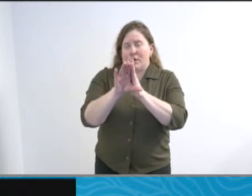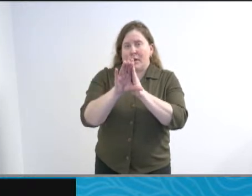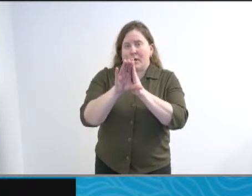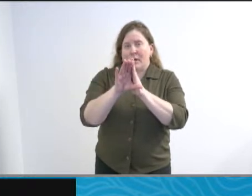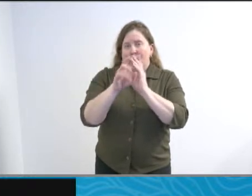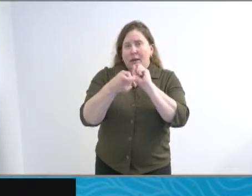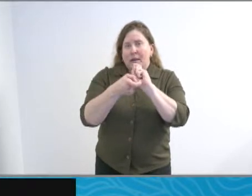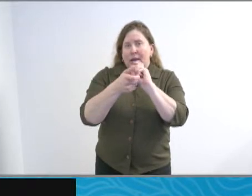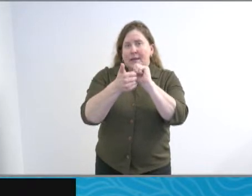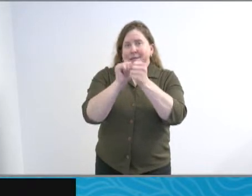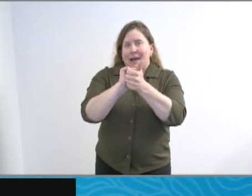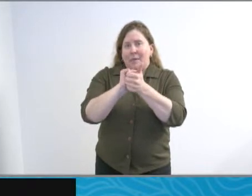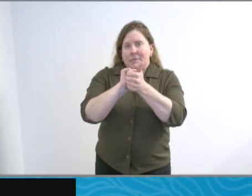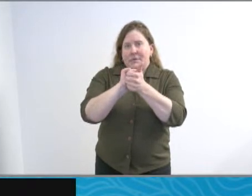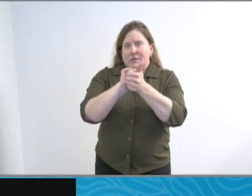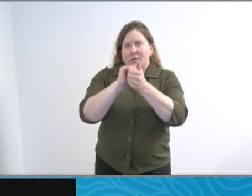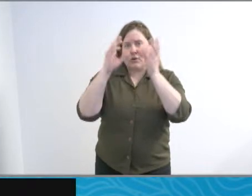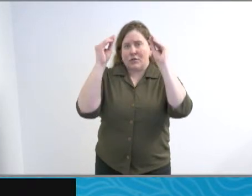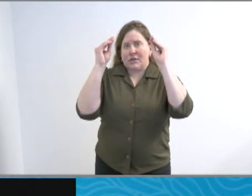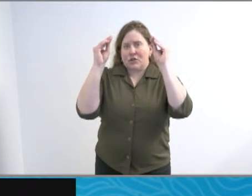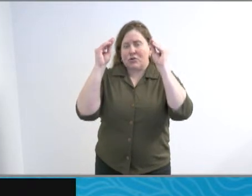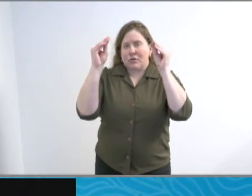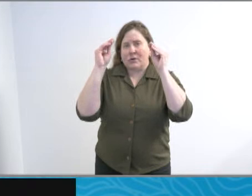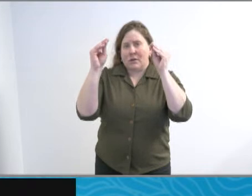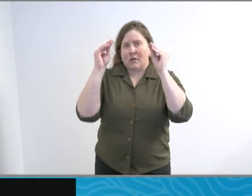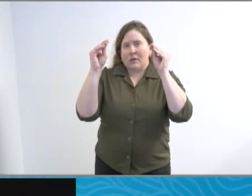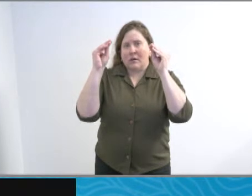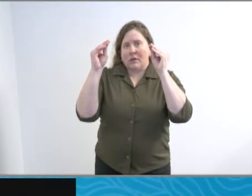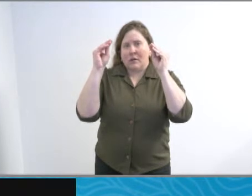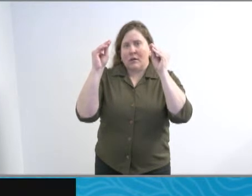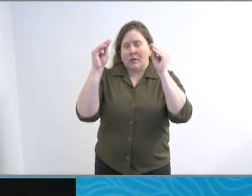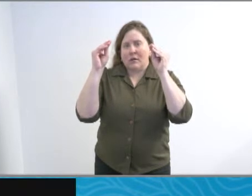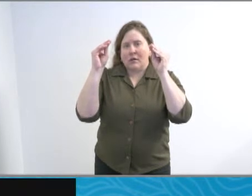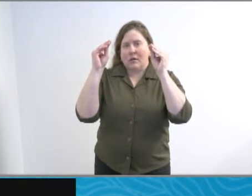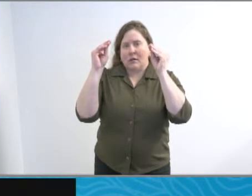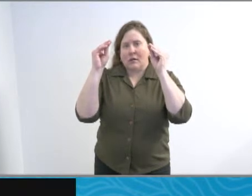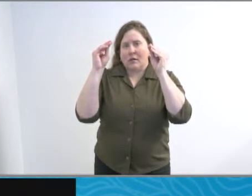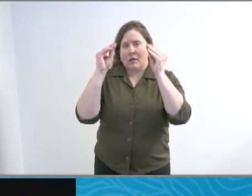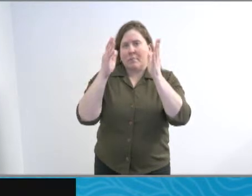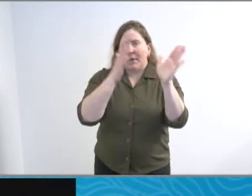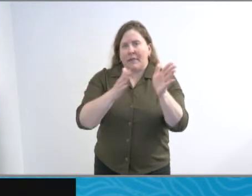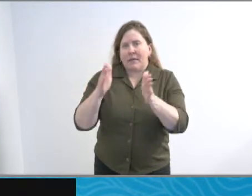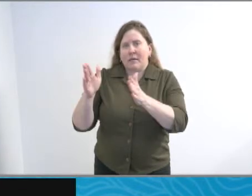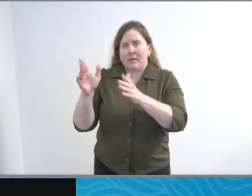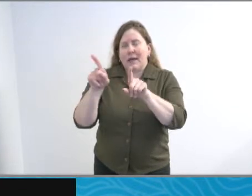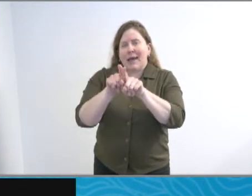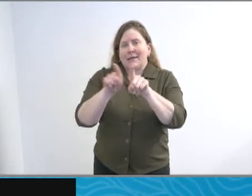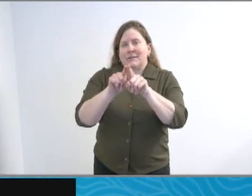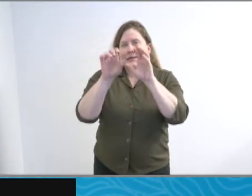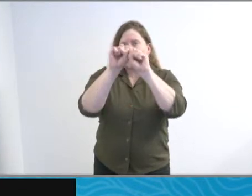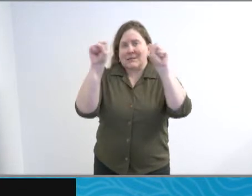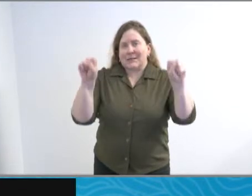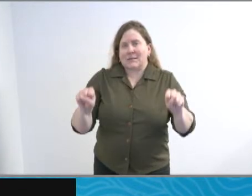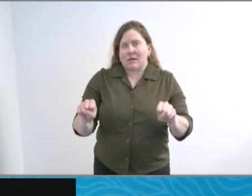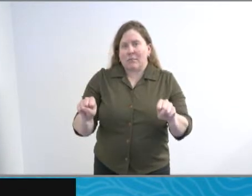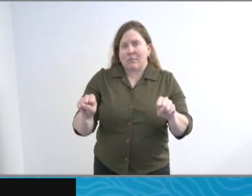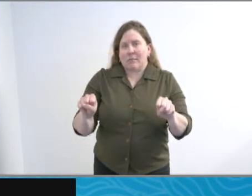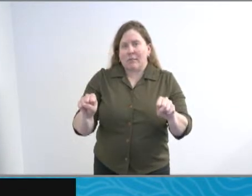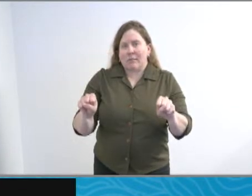teaching methods to meet individual student needs. And as a system, they wanted students who could be supported